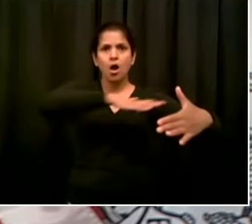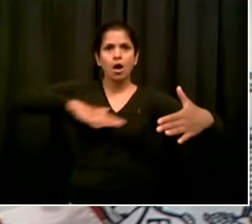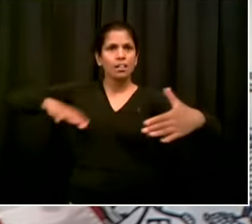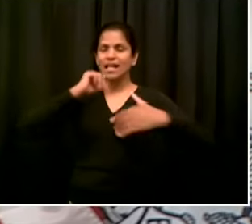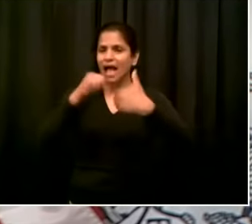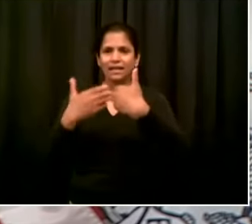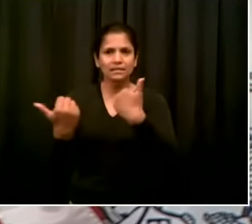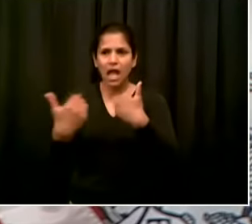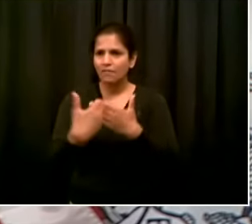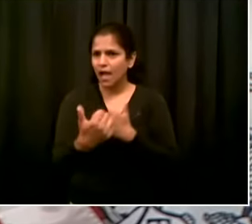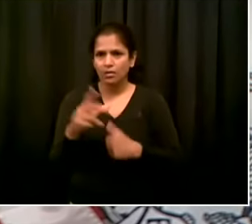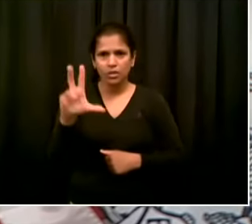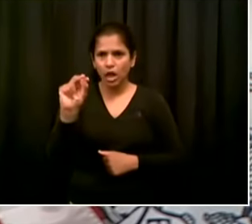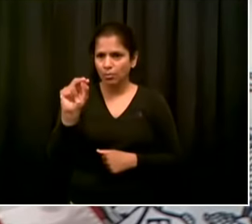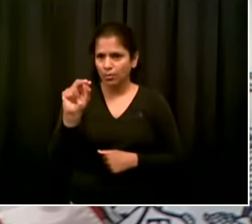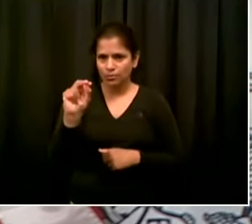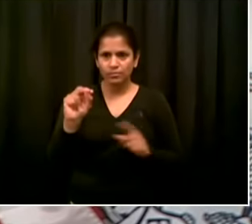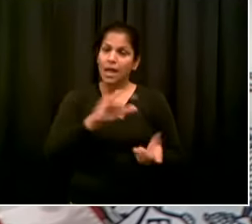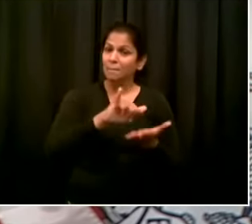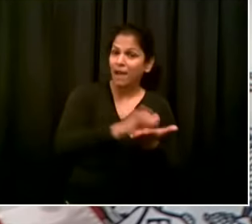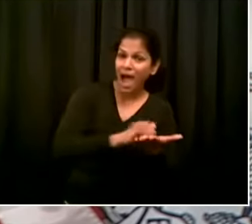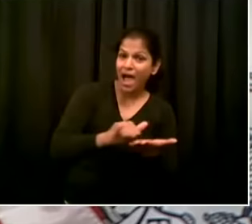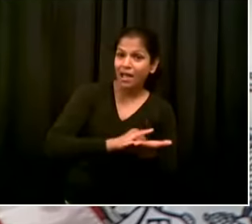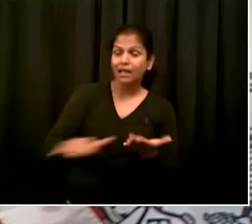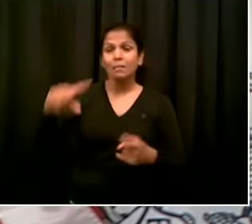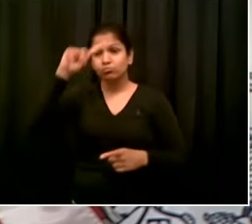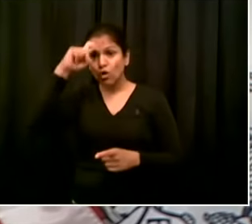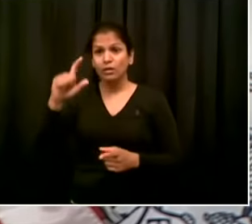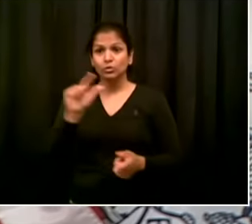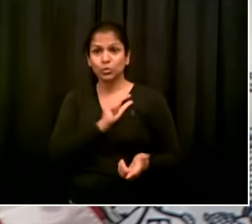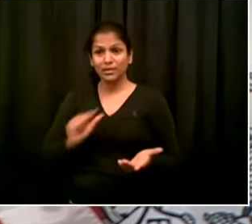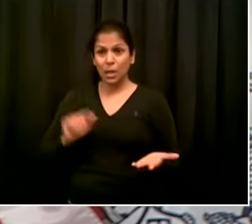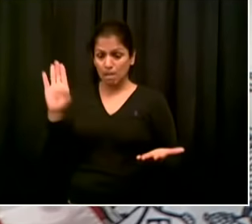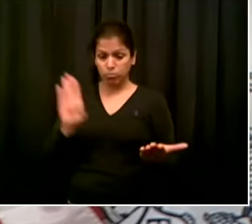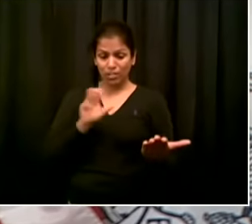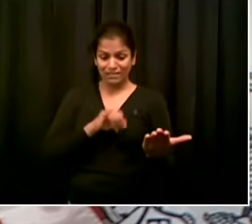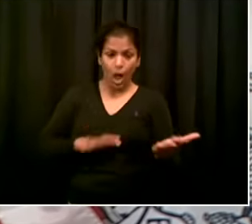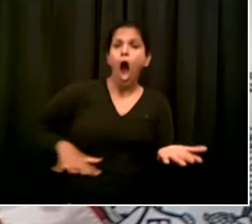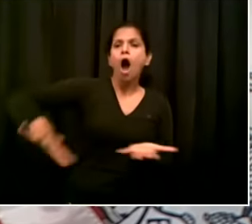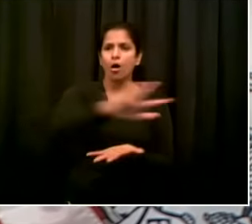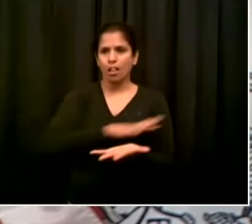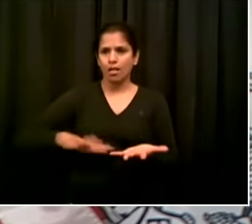ALL ROADS LEAD BACTK O GET TESTED. WE WANT TO ENCOURAGE PEOPLE IN EVERY